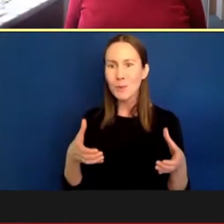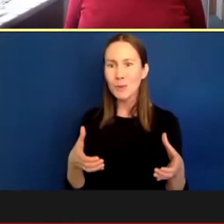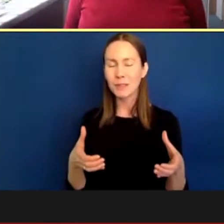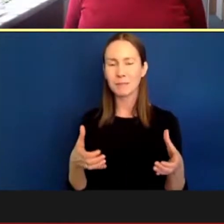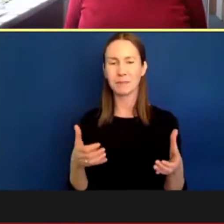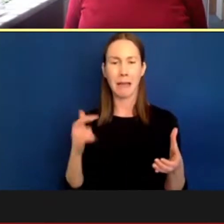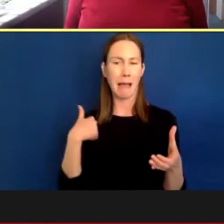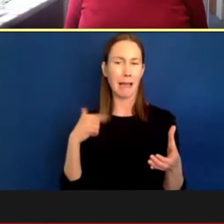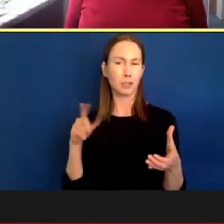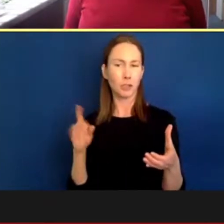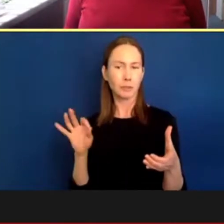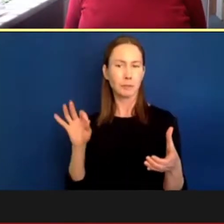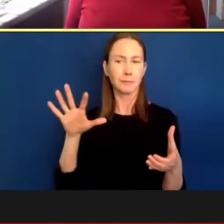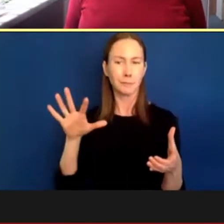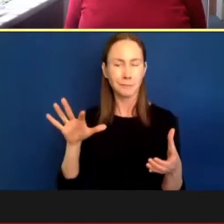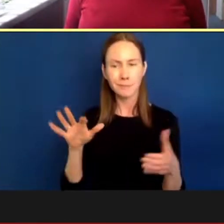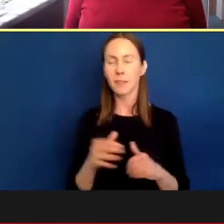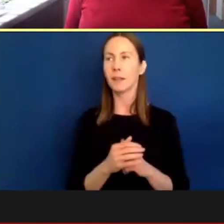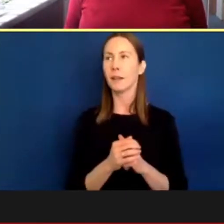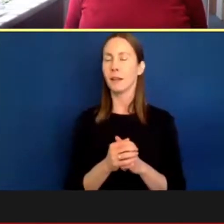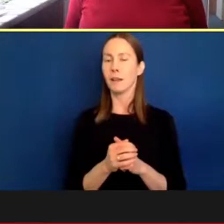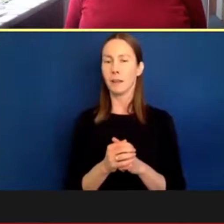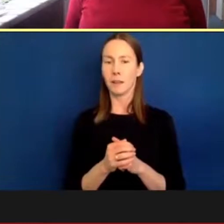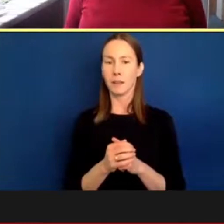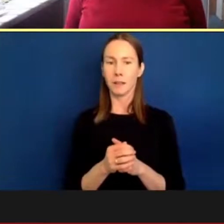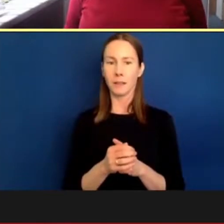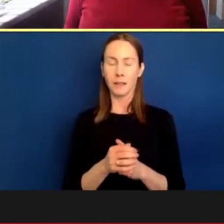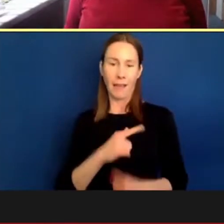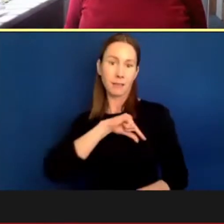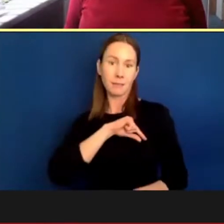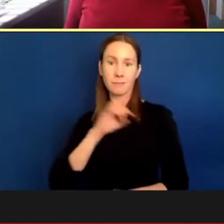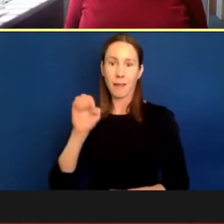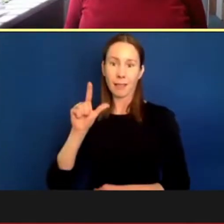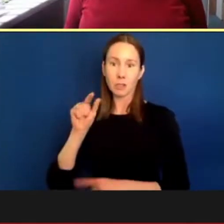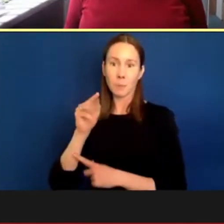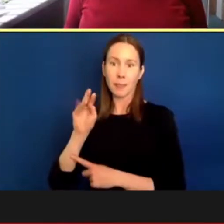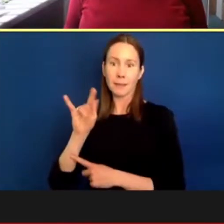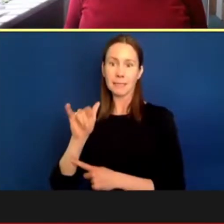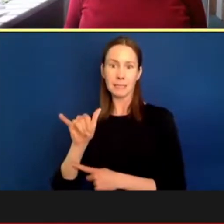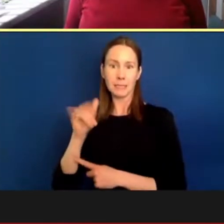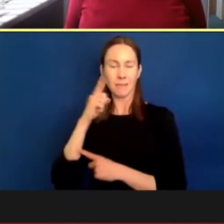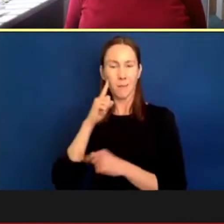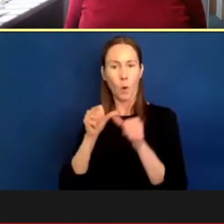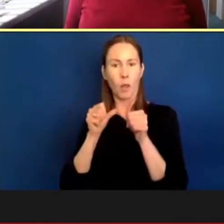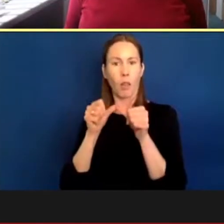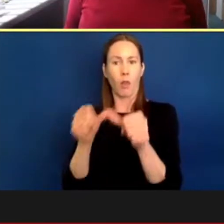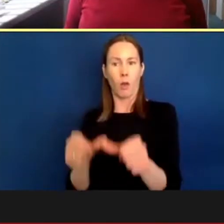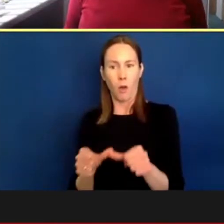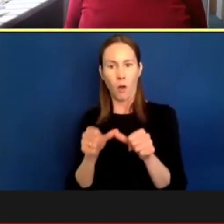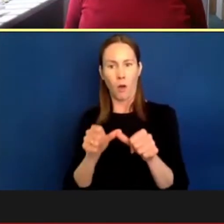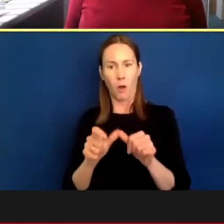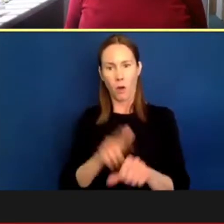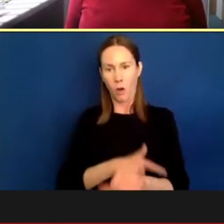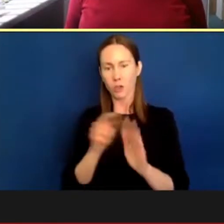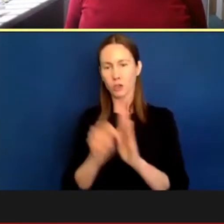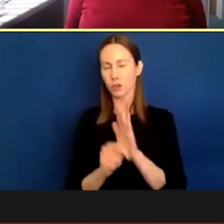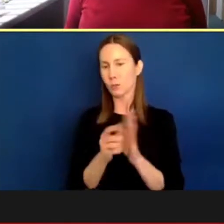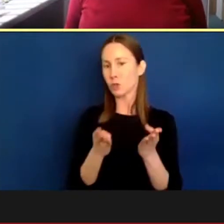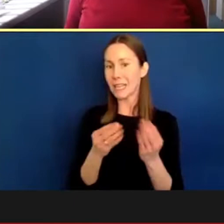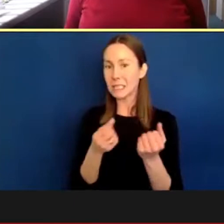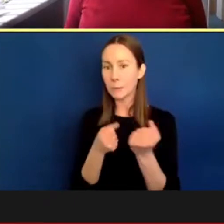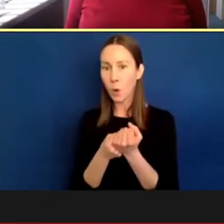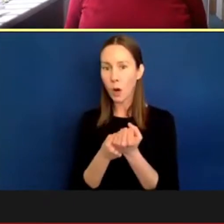here: that eligibility for long-term services and supports should be based solely on function